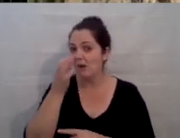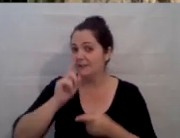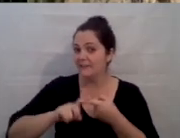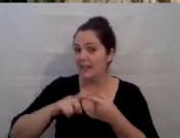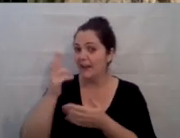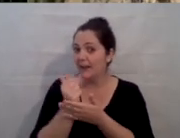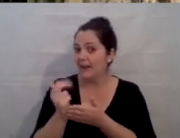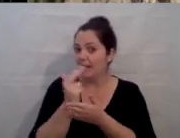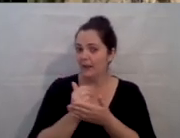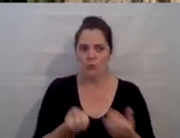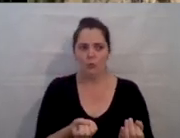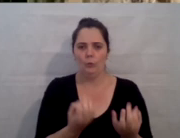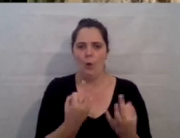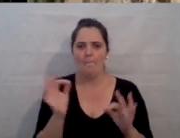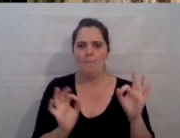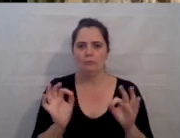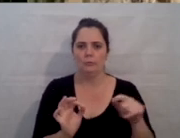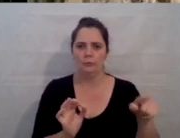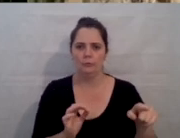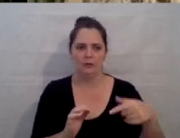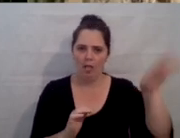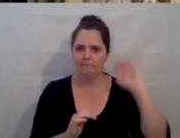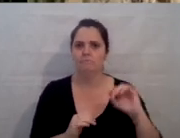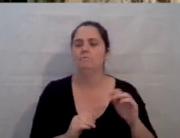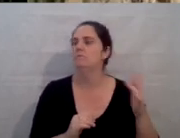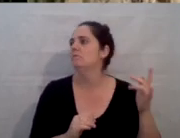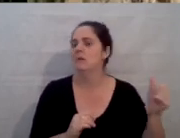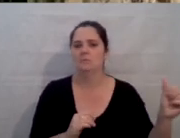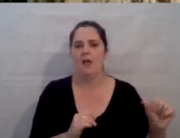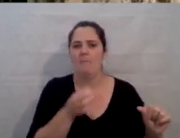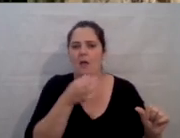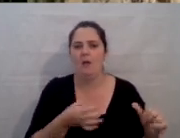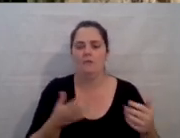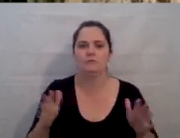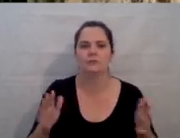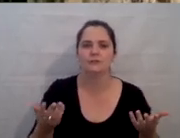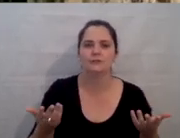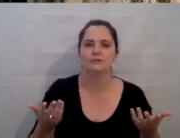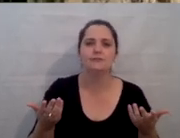and the model would leave and the students work on that drawing again. And it's because those drawings were put together according to